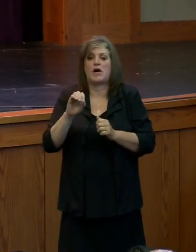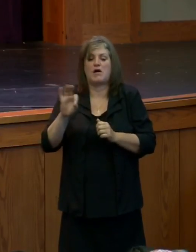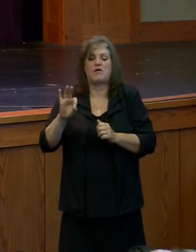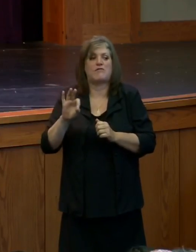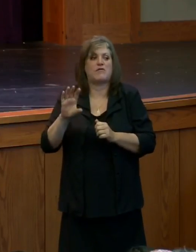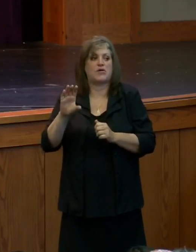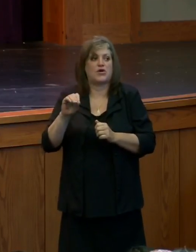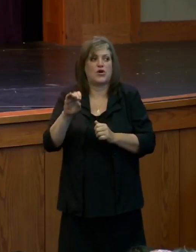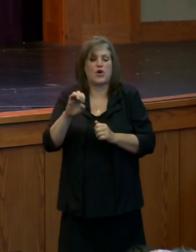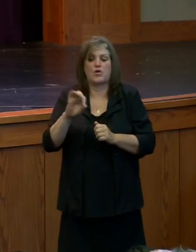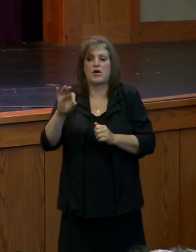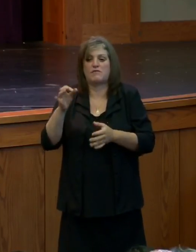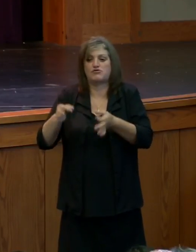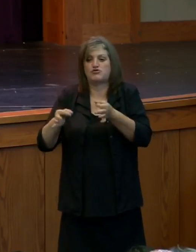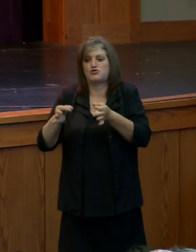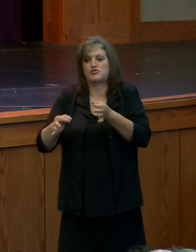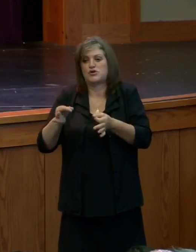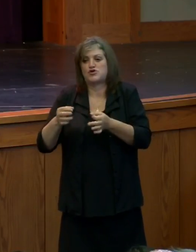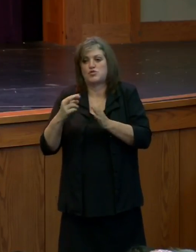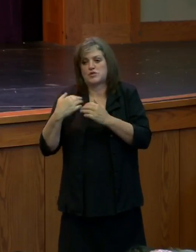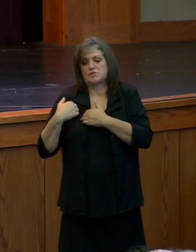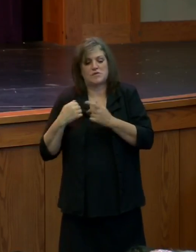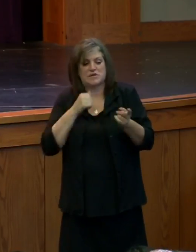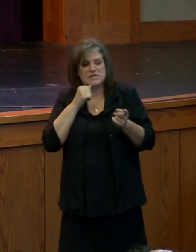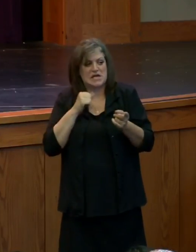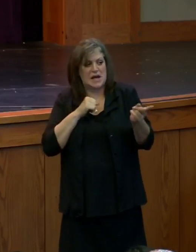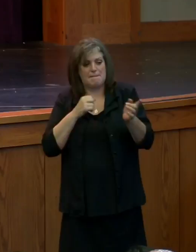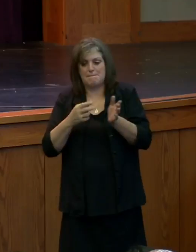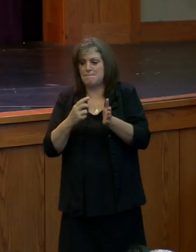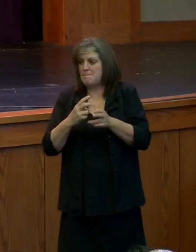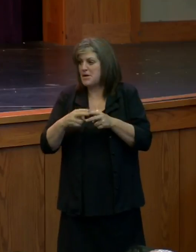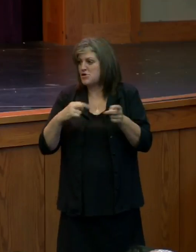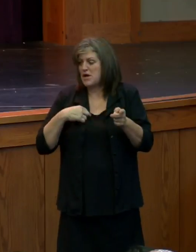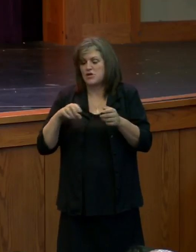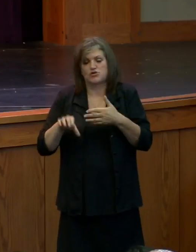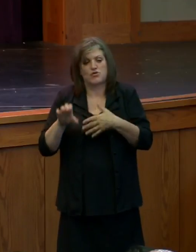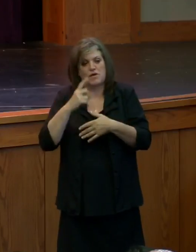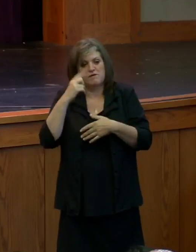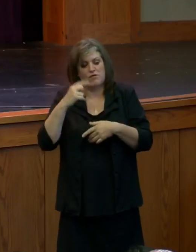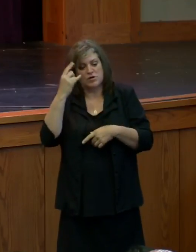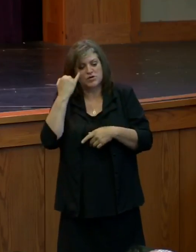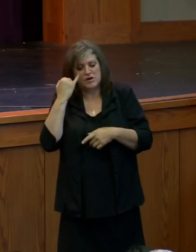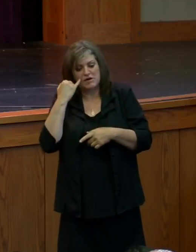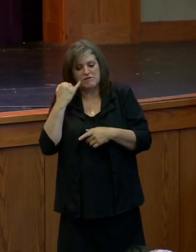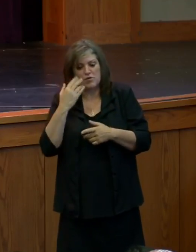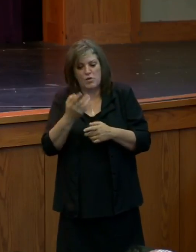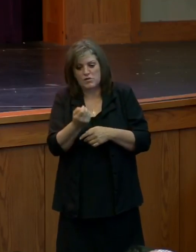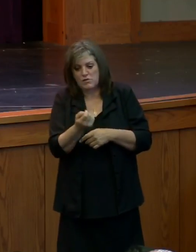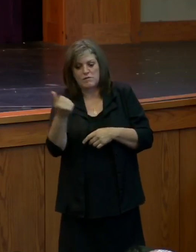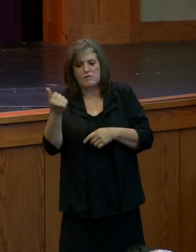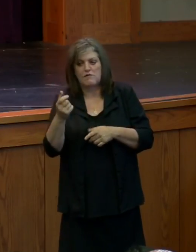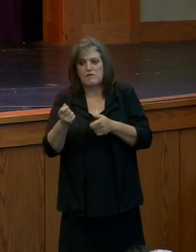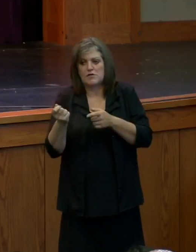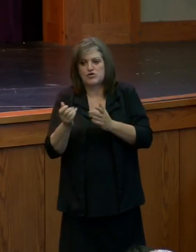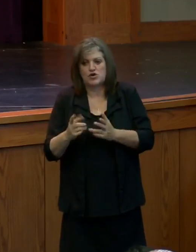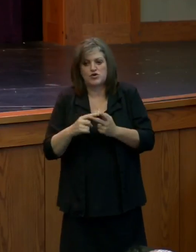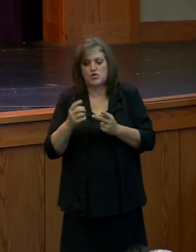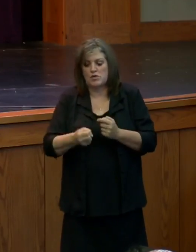THAT IS NOT MENTIONED IN HERE AS ONE OF THE CRITERIA TO BE CONSIDERED WHEN A JUDGE IS TO BE REMOVED OR REAPPOINTED.